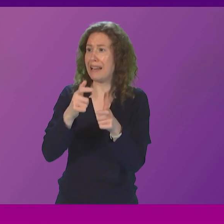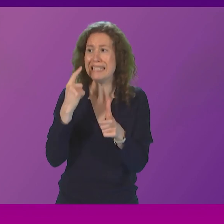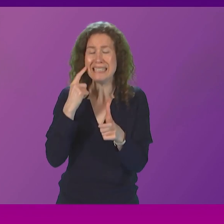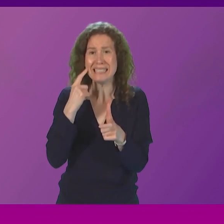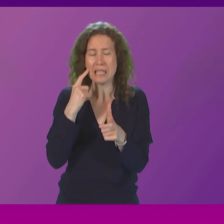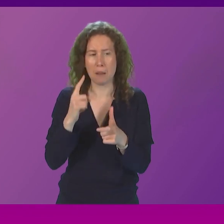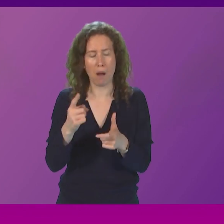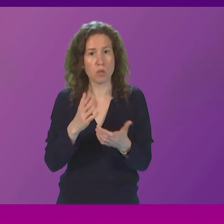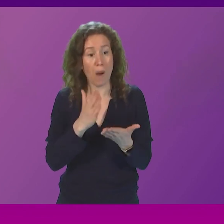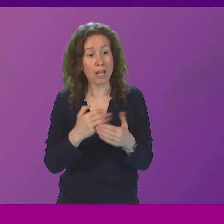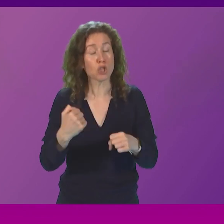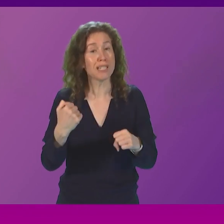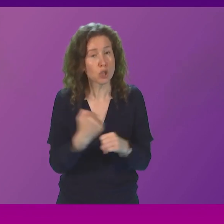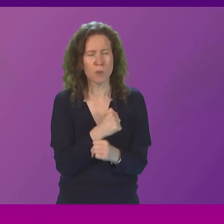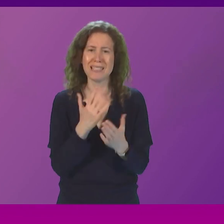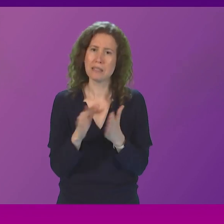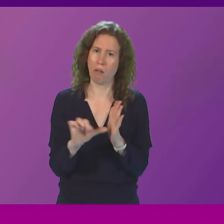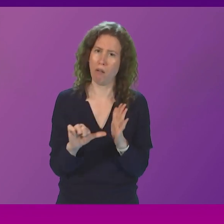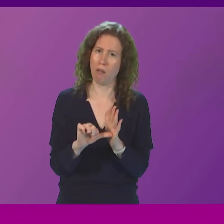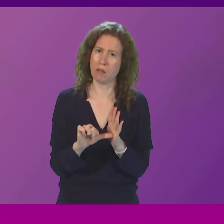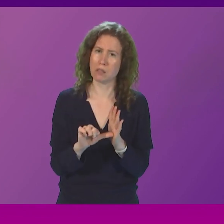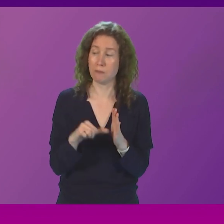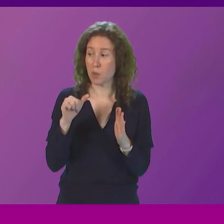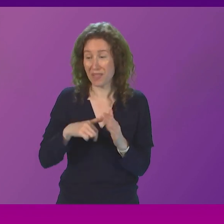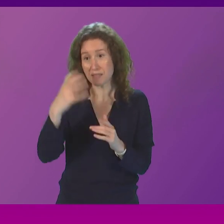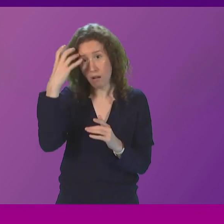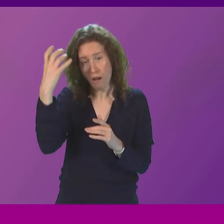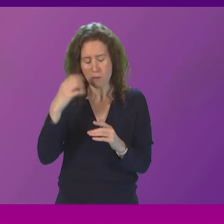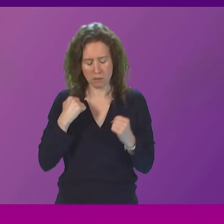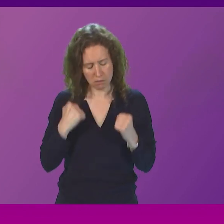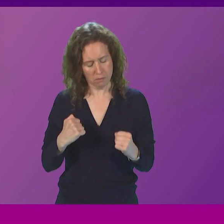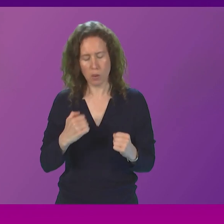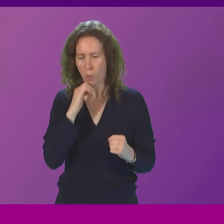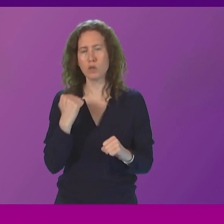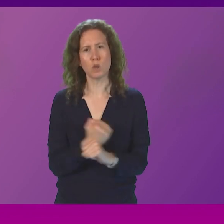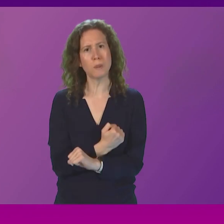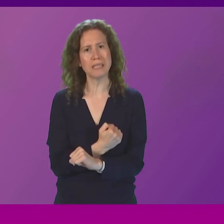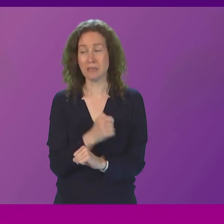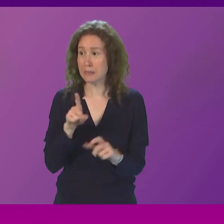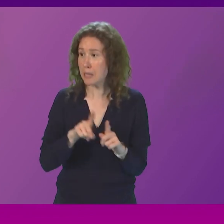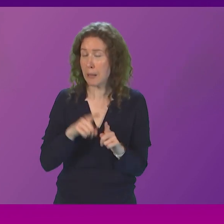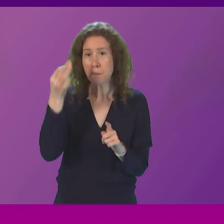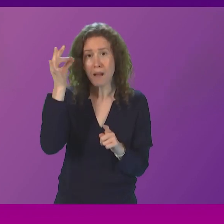part; the hard bit is taking action. This Government will never shy away from—nor should our local authorities—taking the